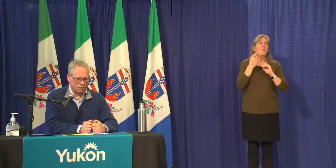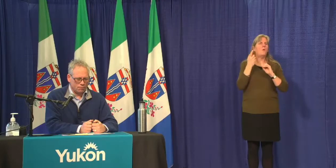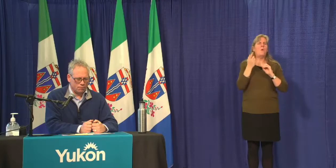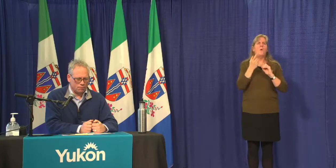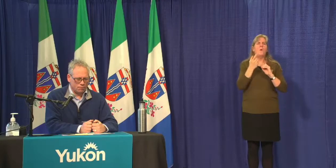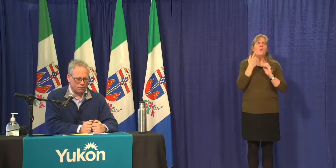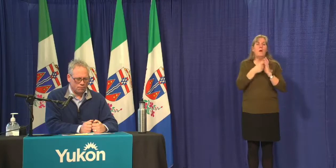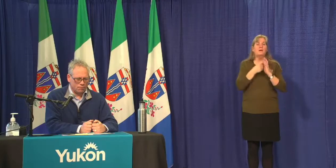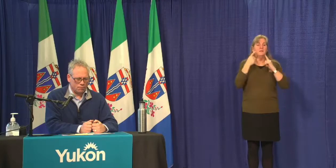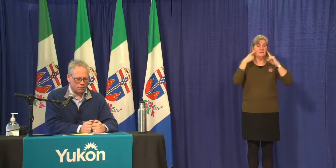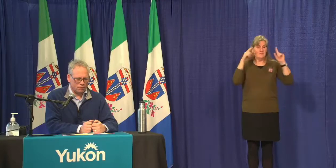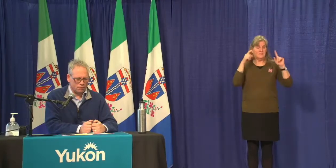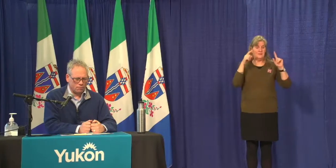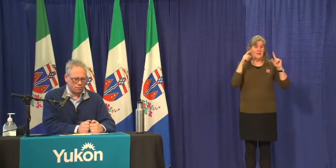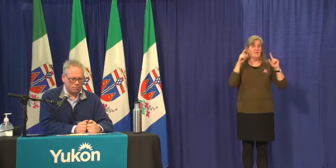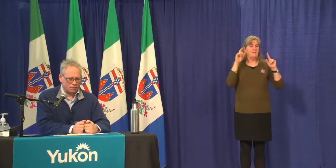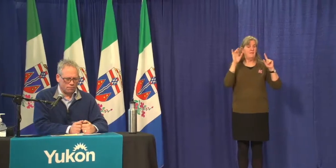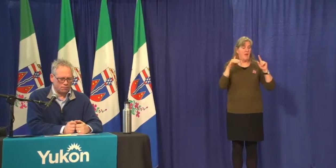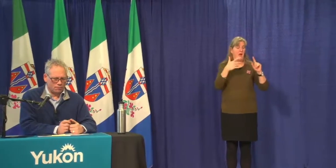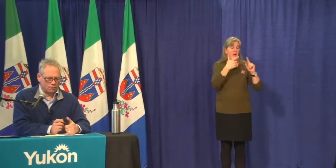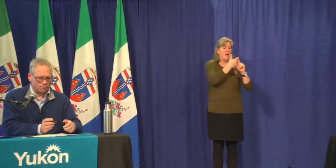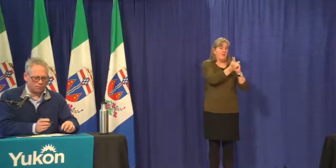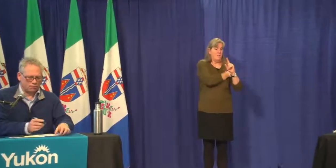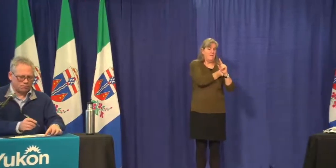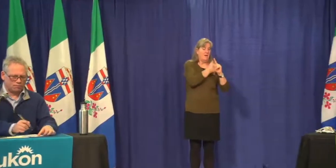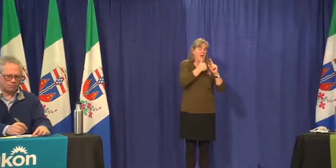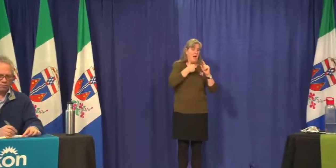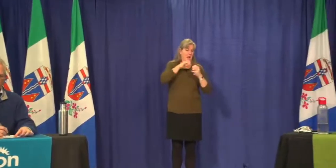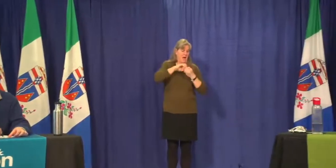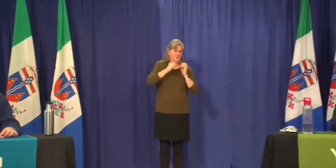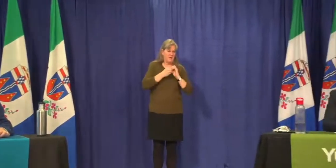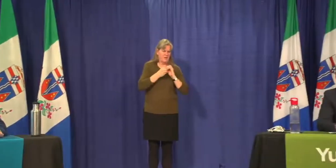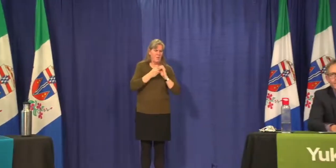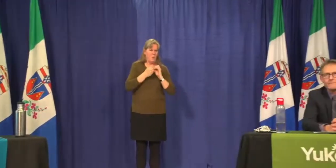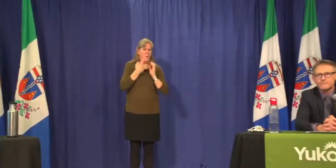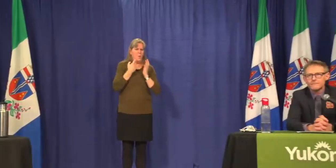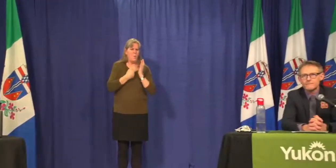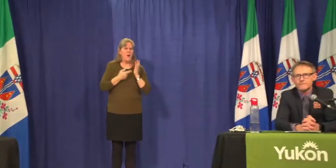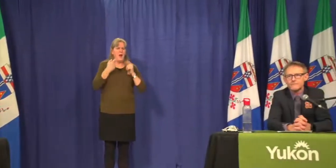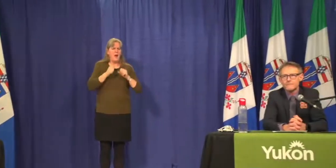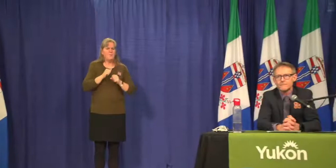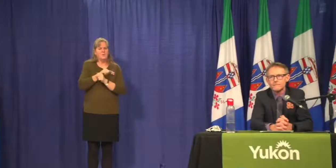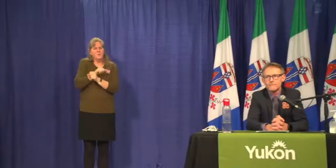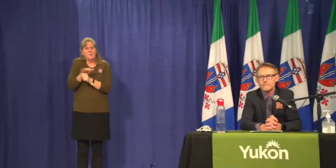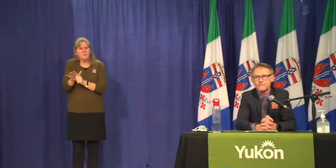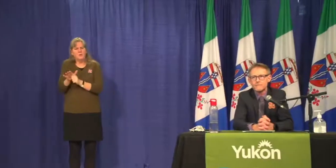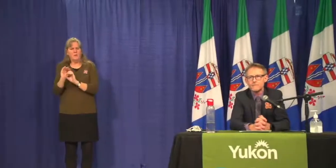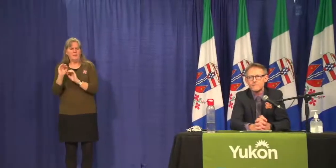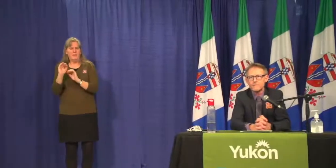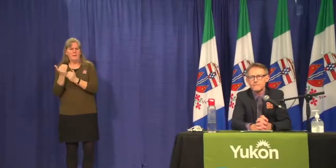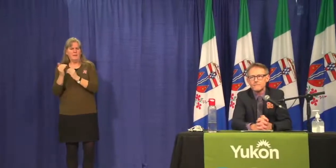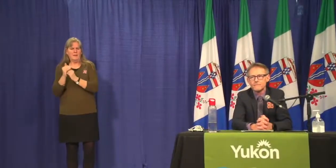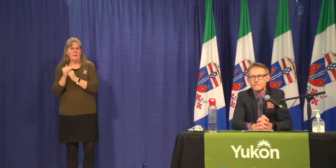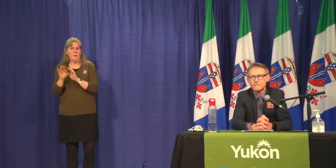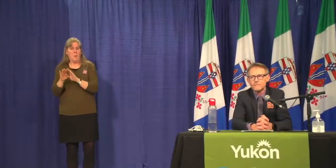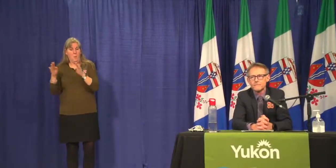benchmark, in once we achieve set benchmark, what will happen with COVID-19 restrictions currently in place?